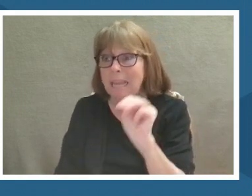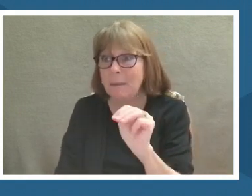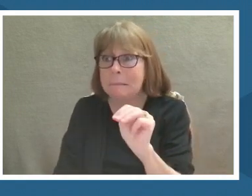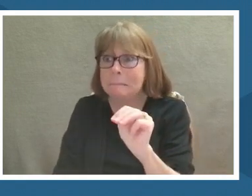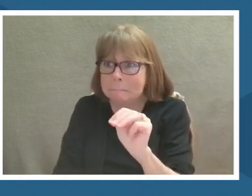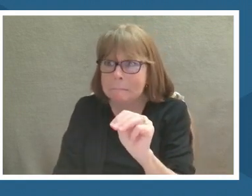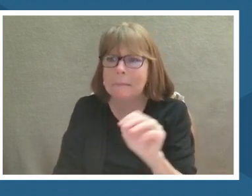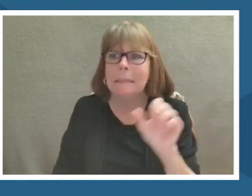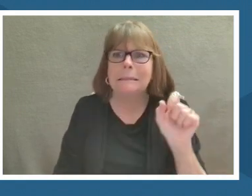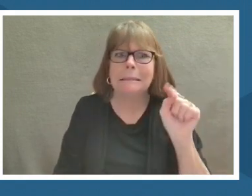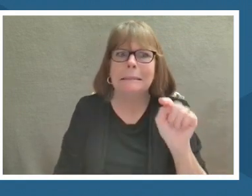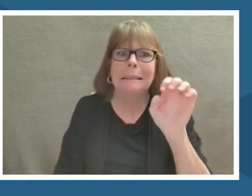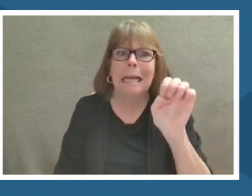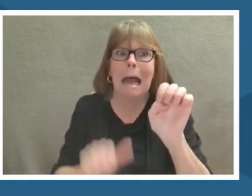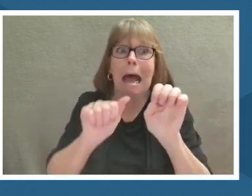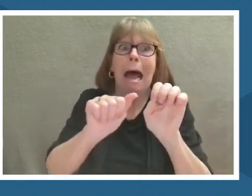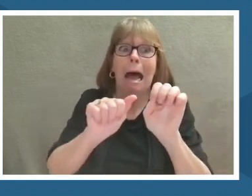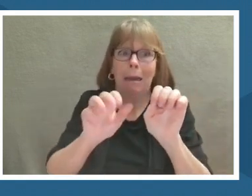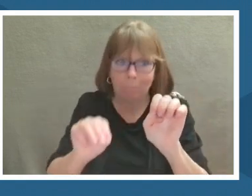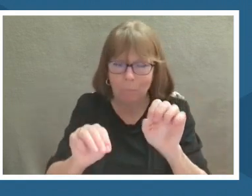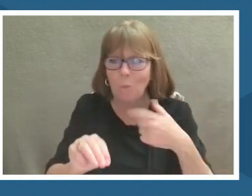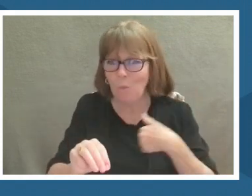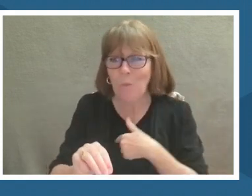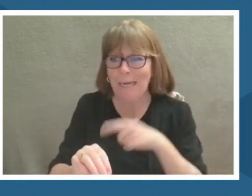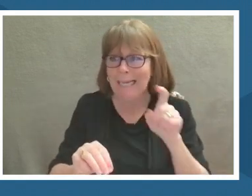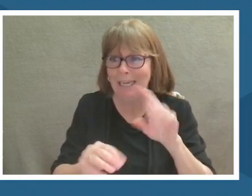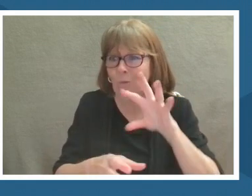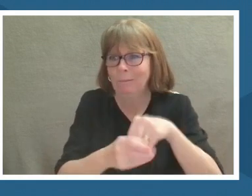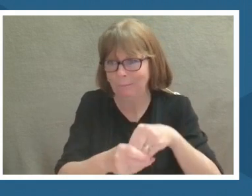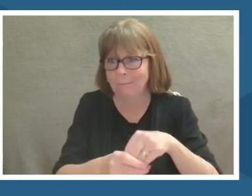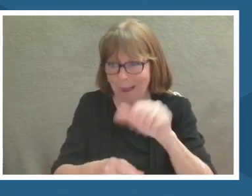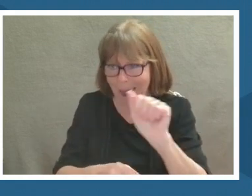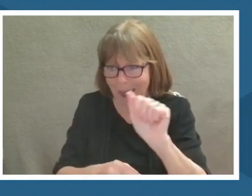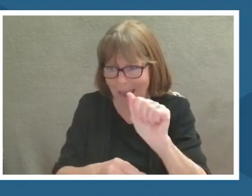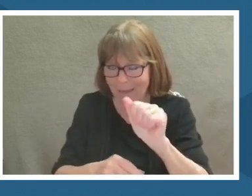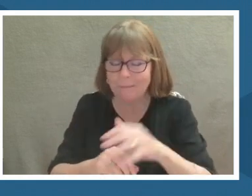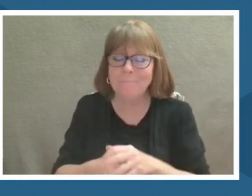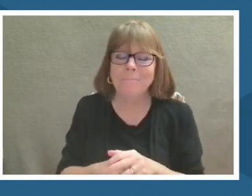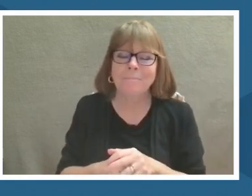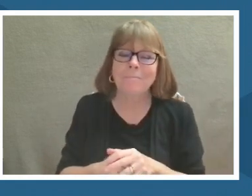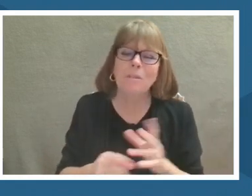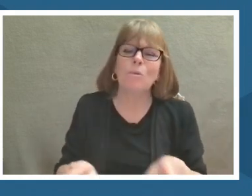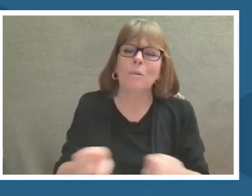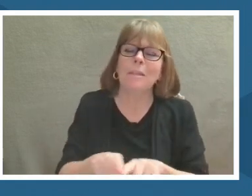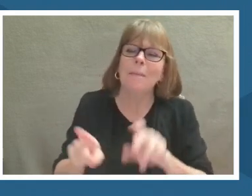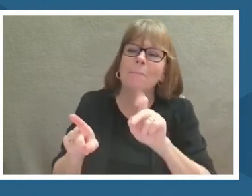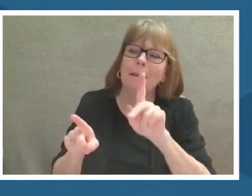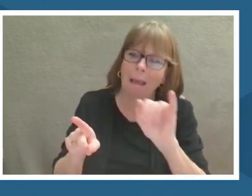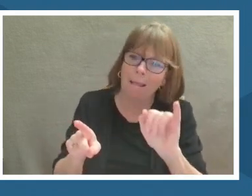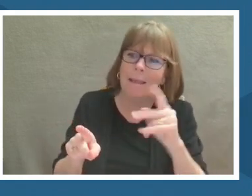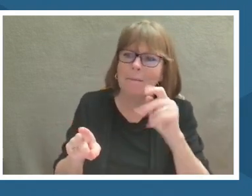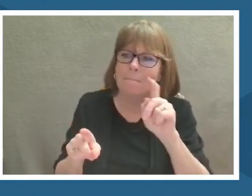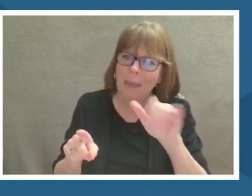engineering and math but i also to build on kelly and patty's point